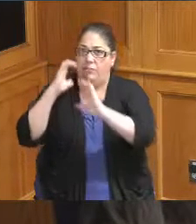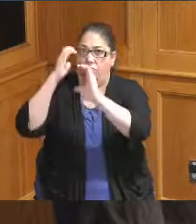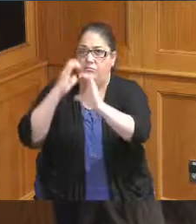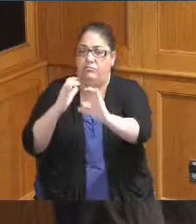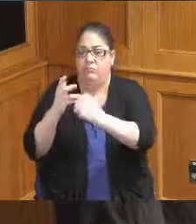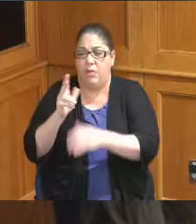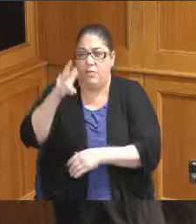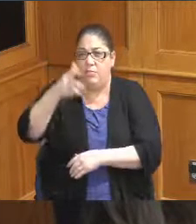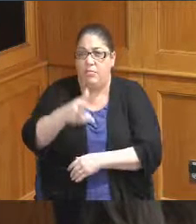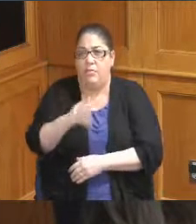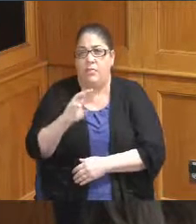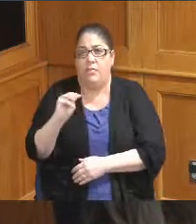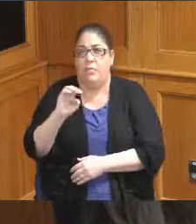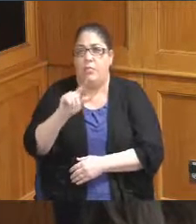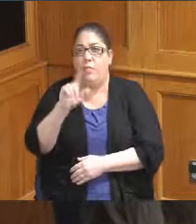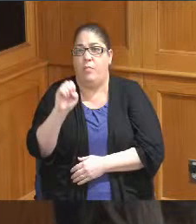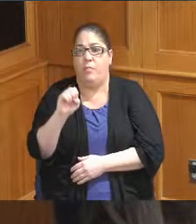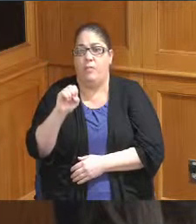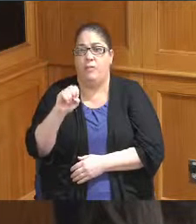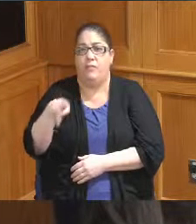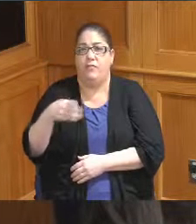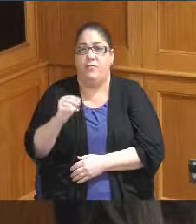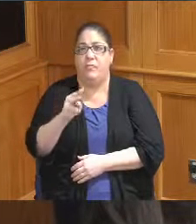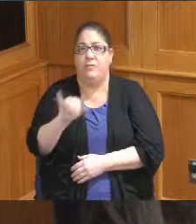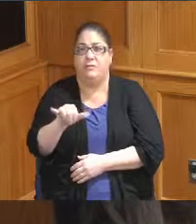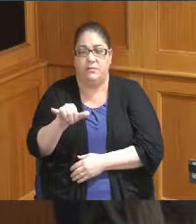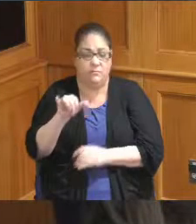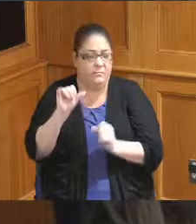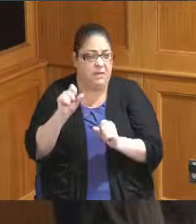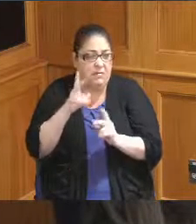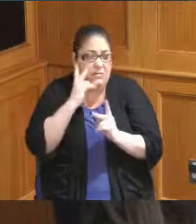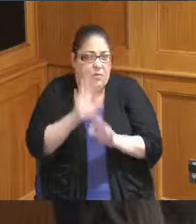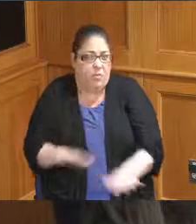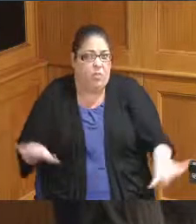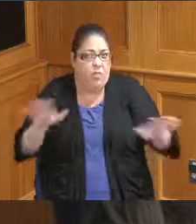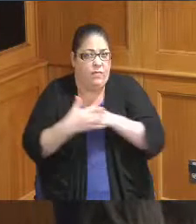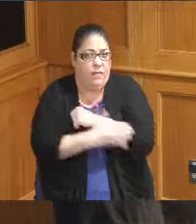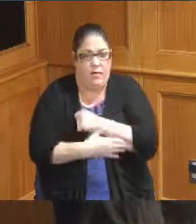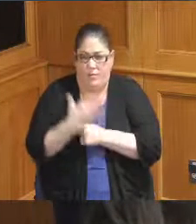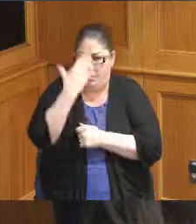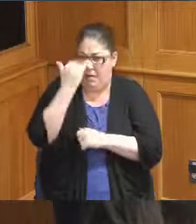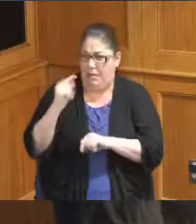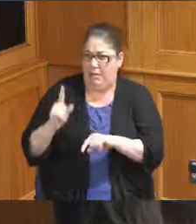all over the country is what I've seen so I'm just trying to figure out I'd like to see some